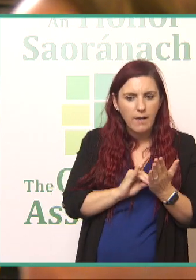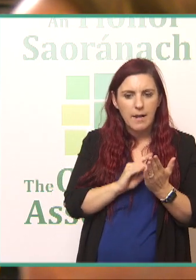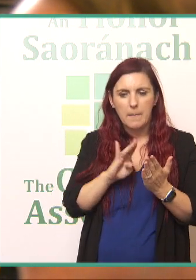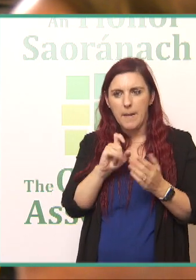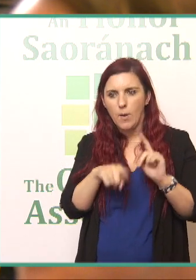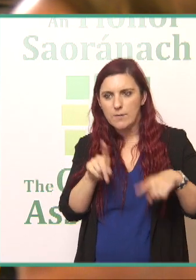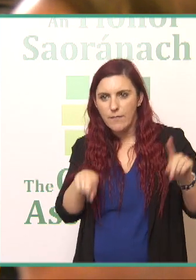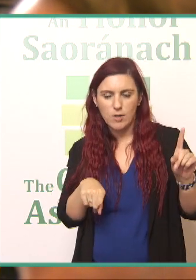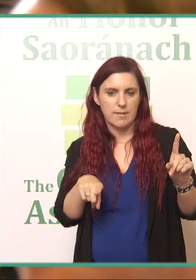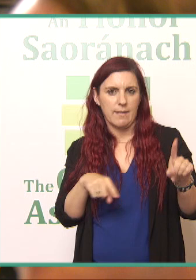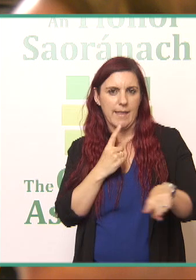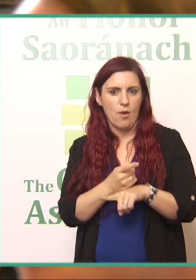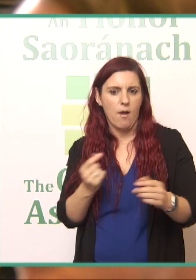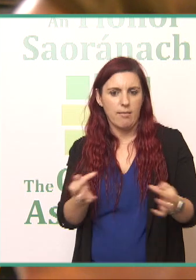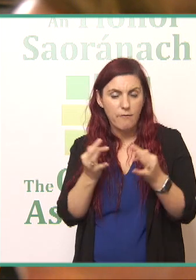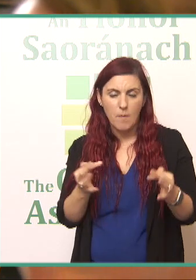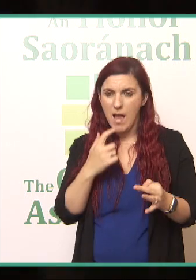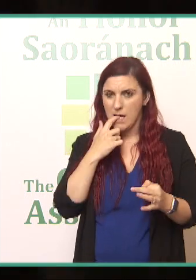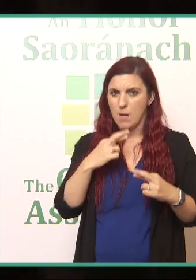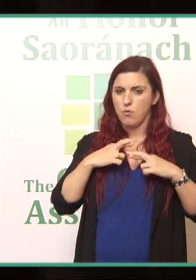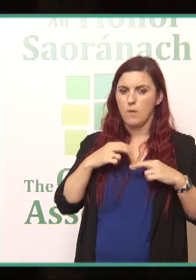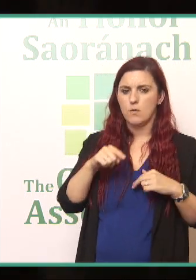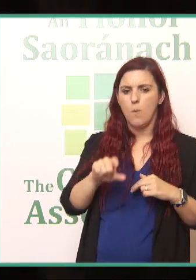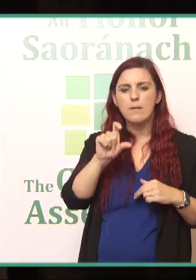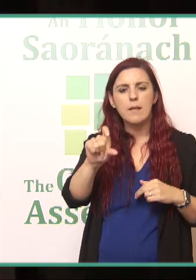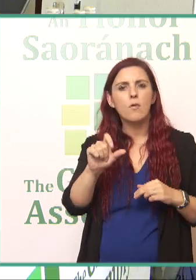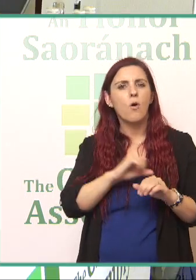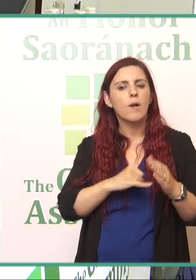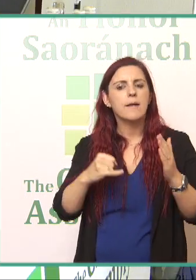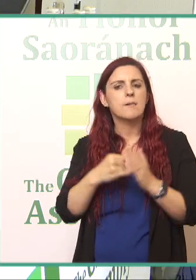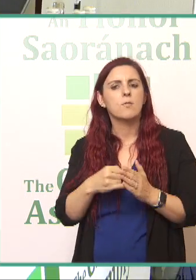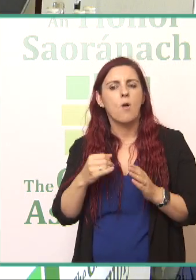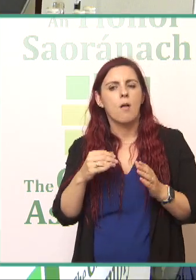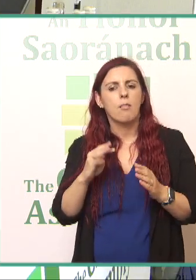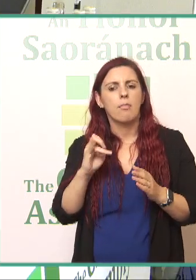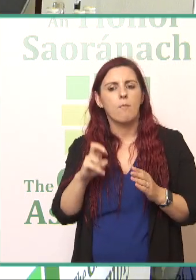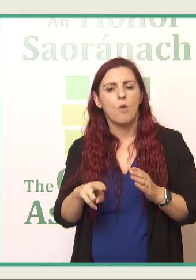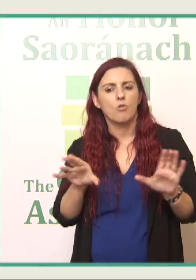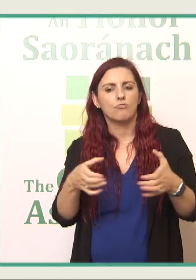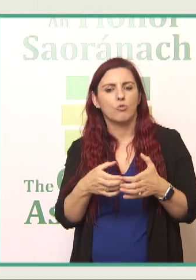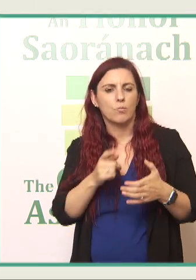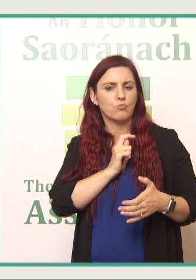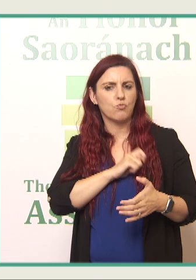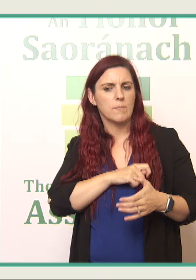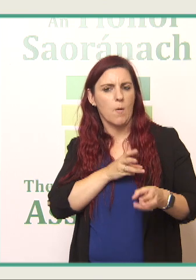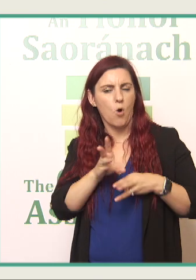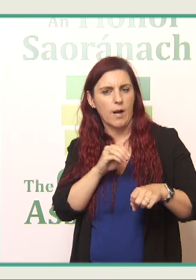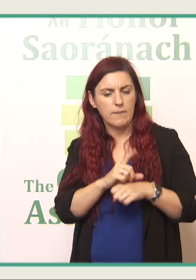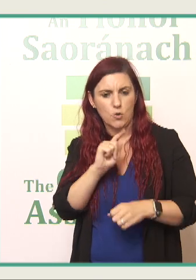that farm and they're hugely proud so a little organization called the Birmingham your trust has been working on this for again for about 20 years so the first thing we did is we published